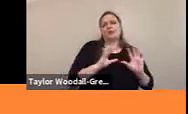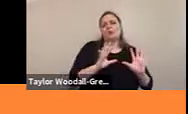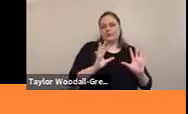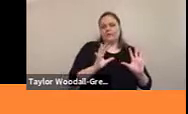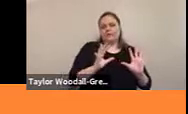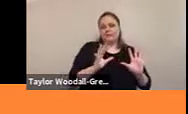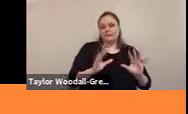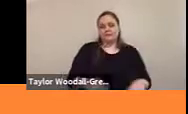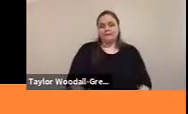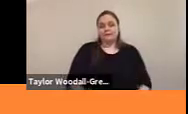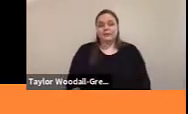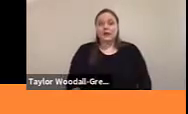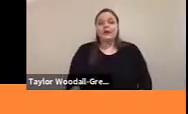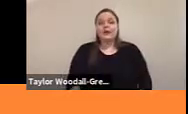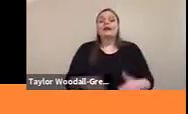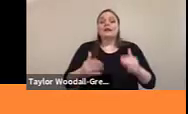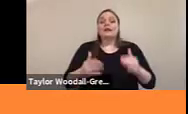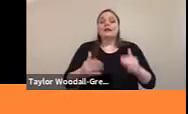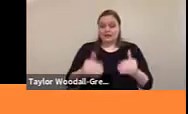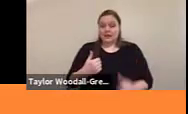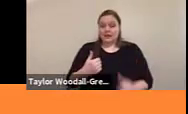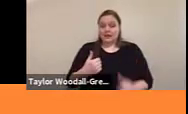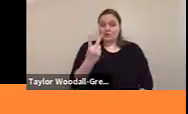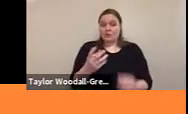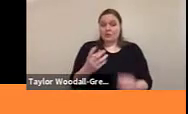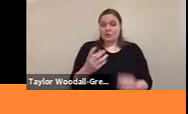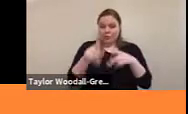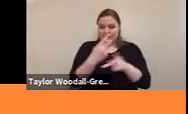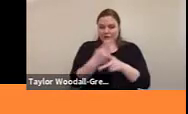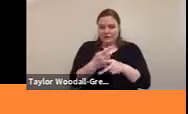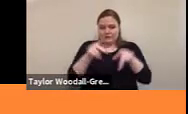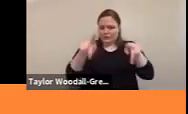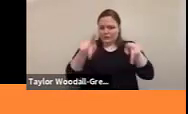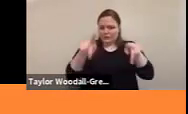And then there are two other types where someone can't tell the difference between red and green.